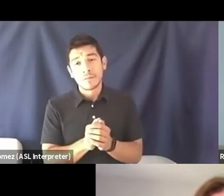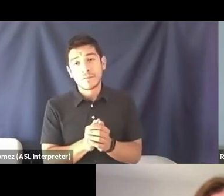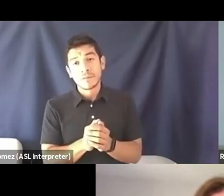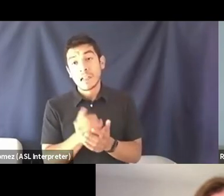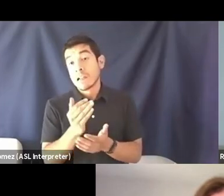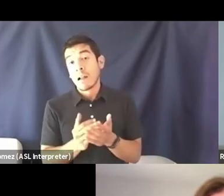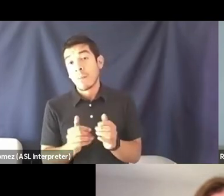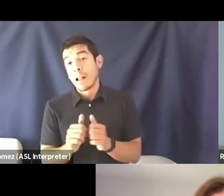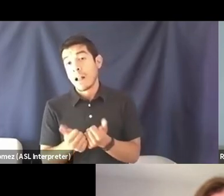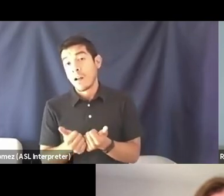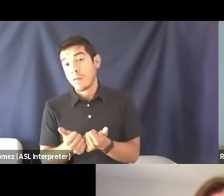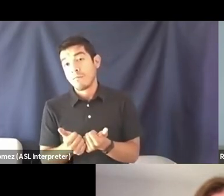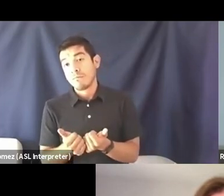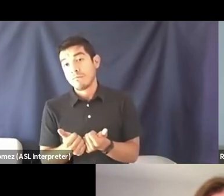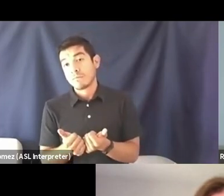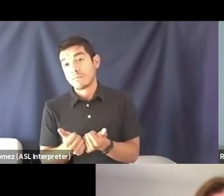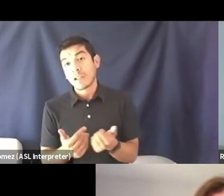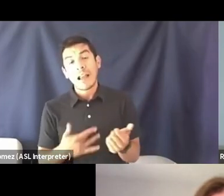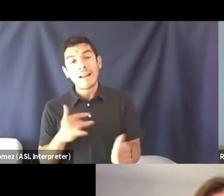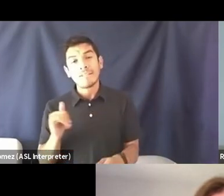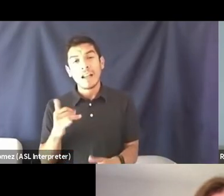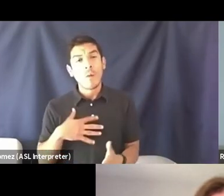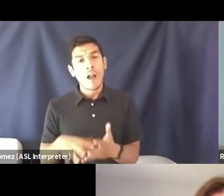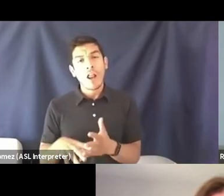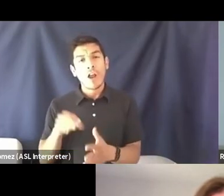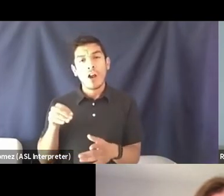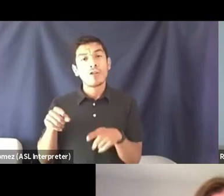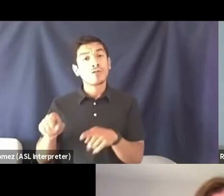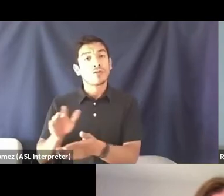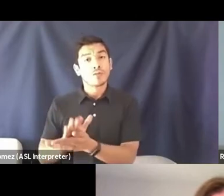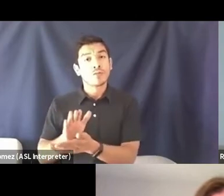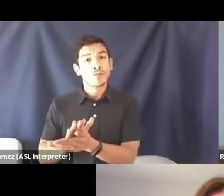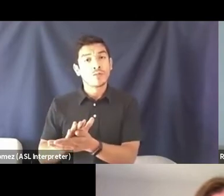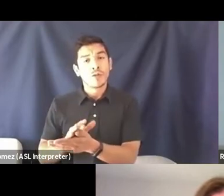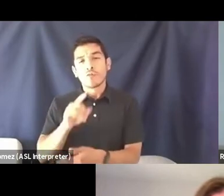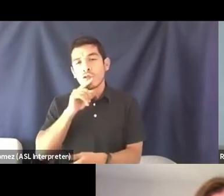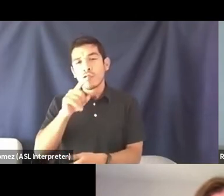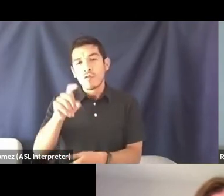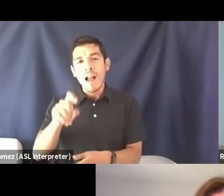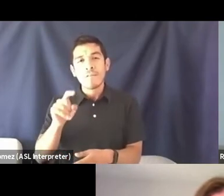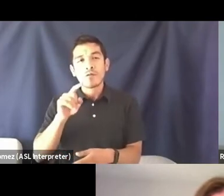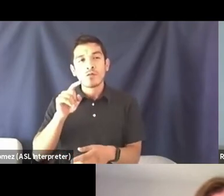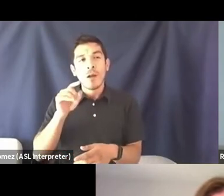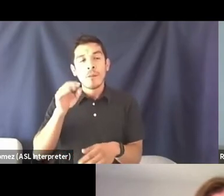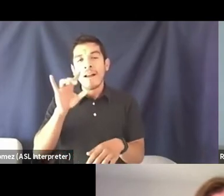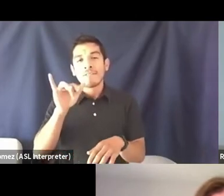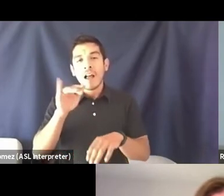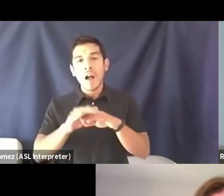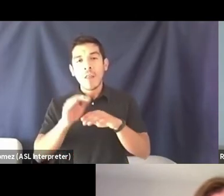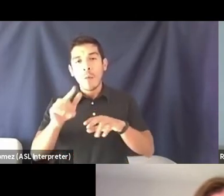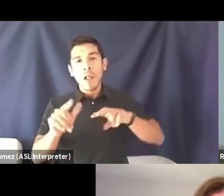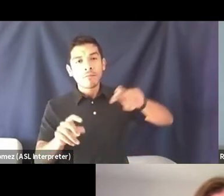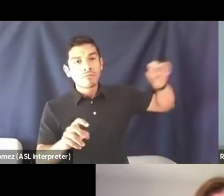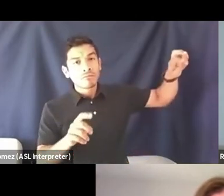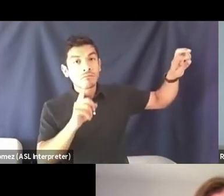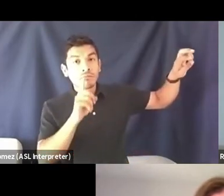I feel like what I learned at school is really you need to be a fly on the wall and that you really need to separate your role